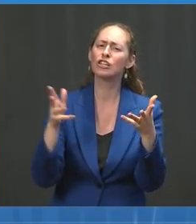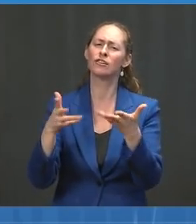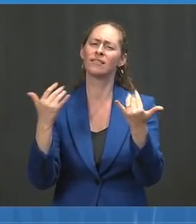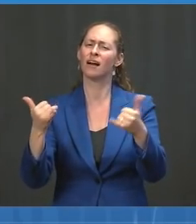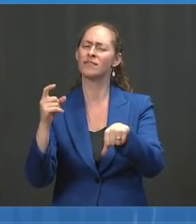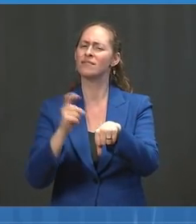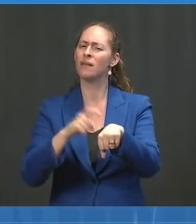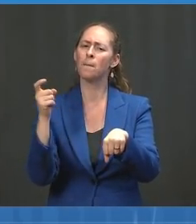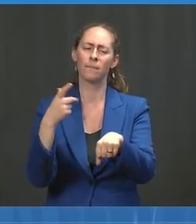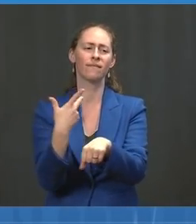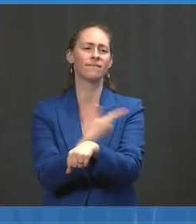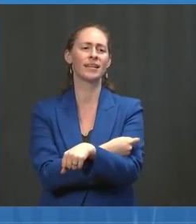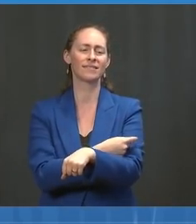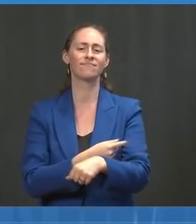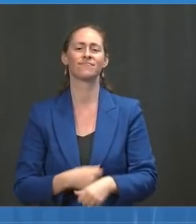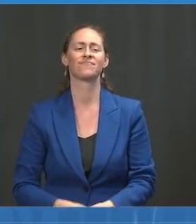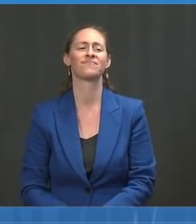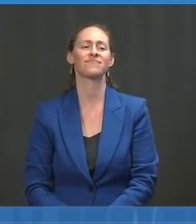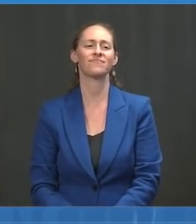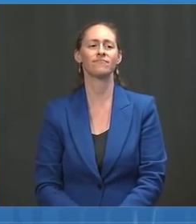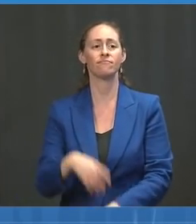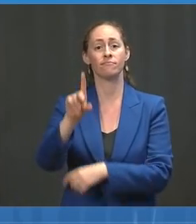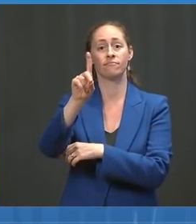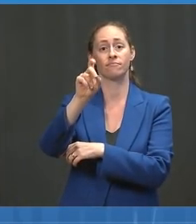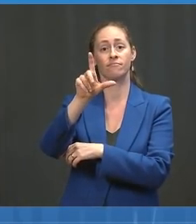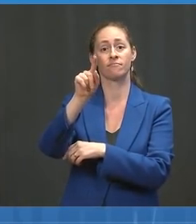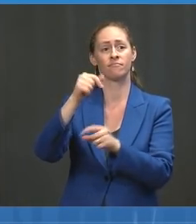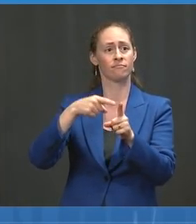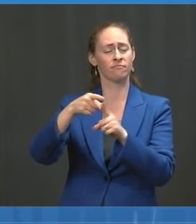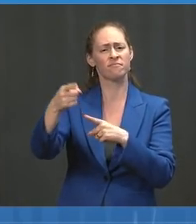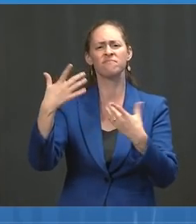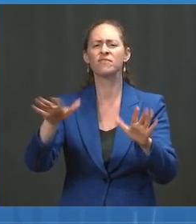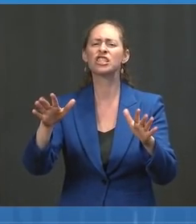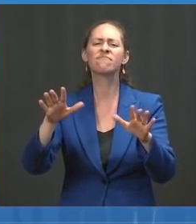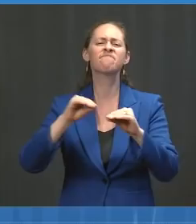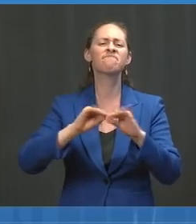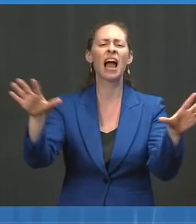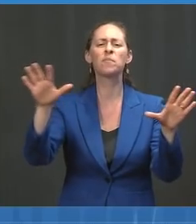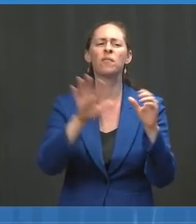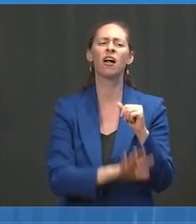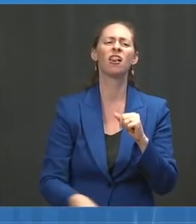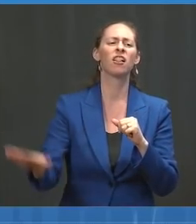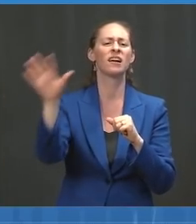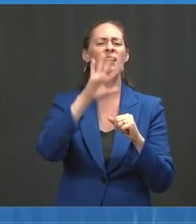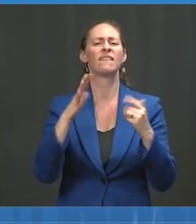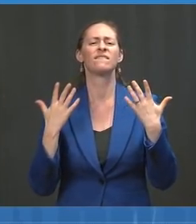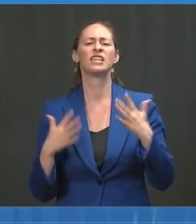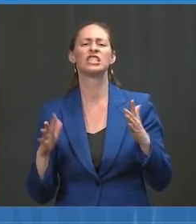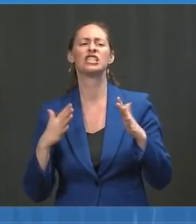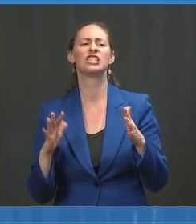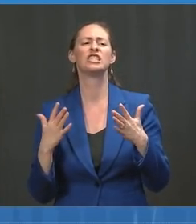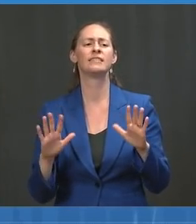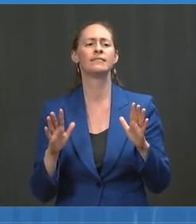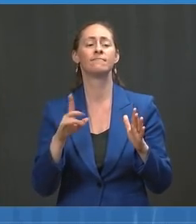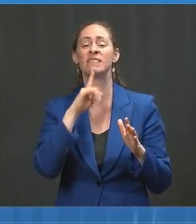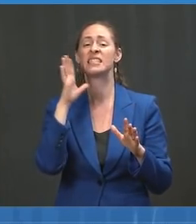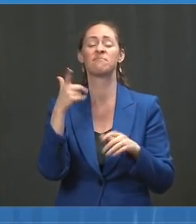The Delta variant continues to spread, and everything we have learned until now has told us that the vaccines are the best way to save lives